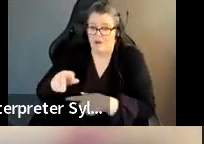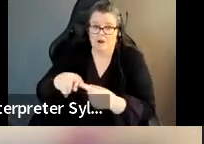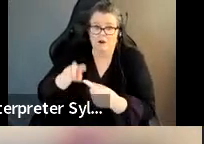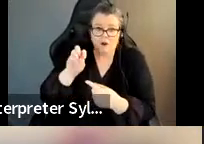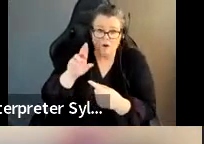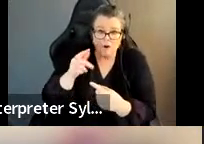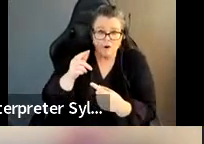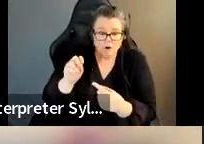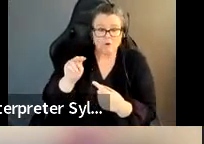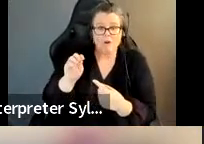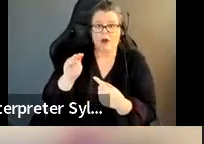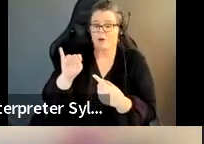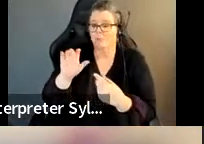of the equipment.